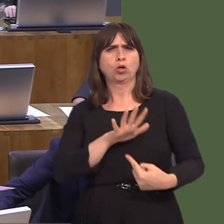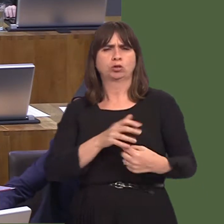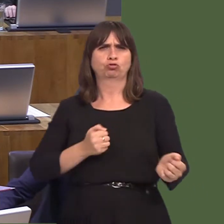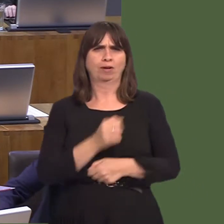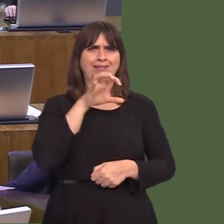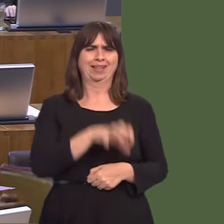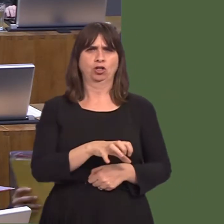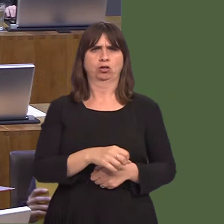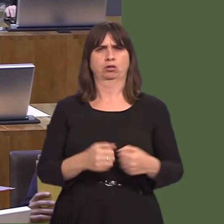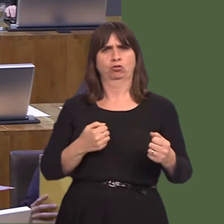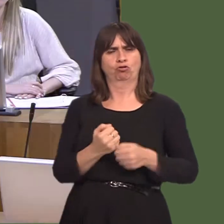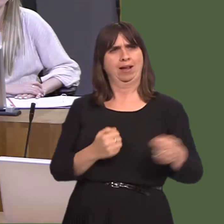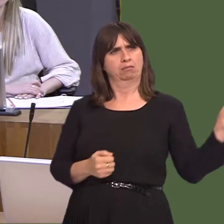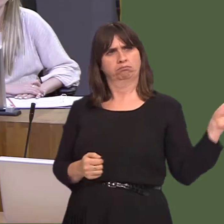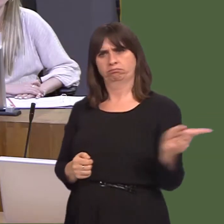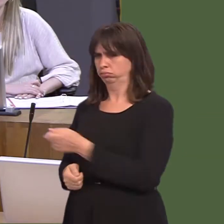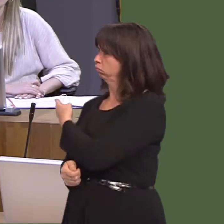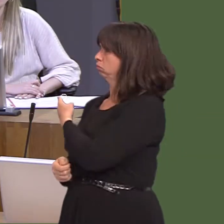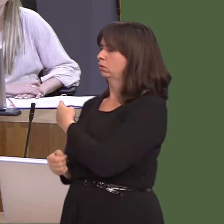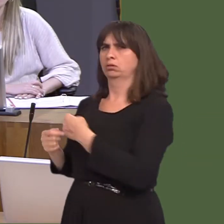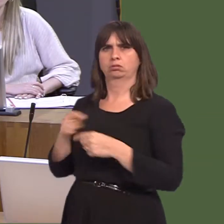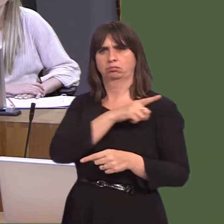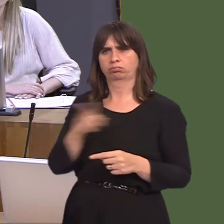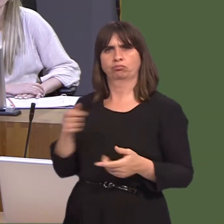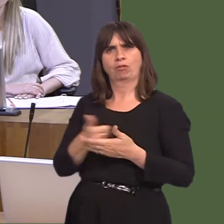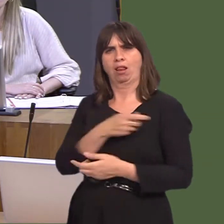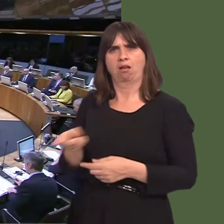ac nid oes unrhyw fath o fygythiad i wasanaethau yng Nghastell-nedd.